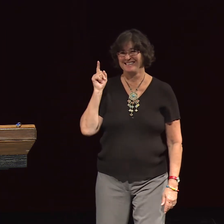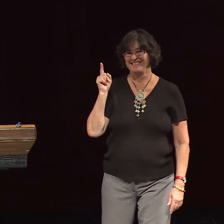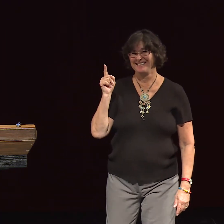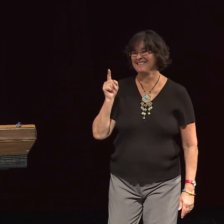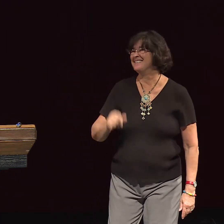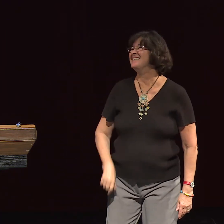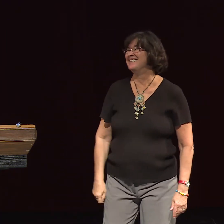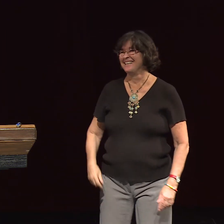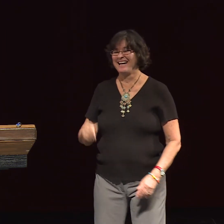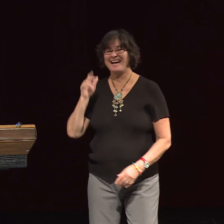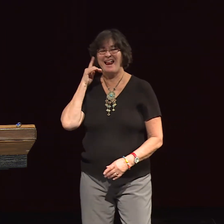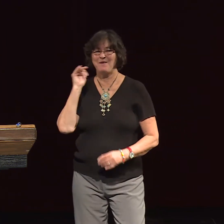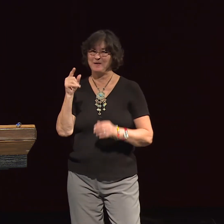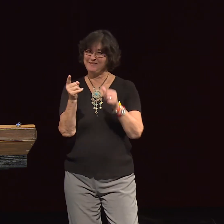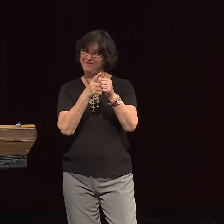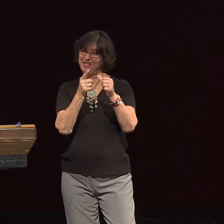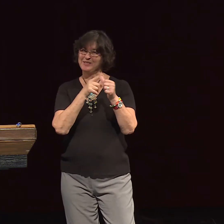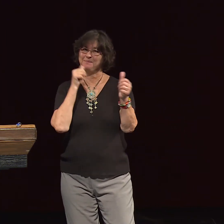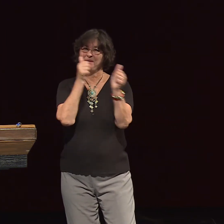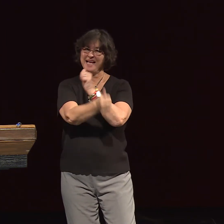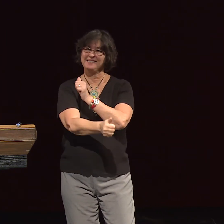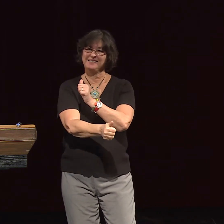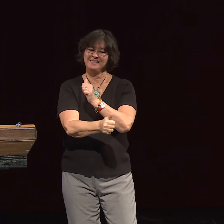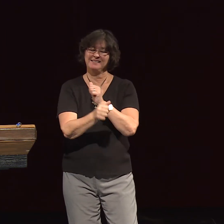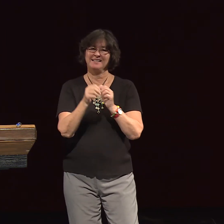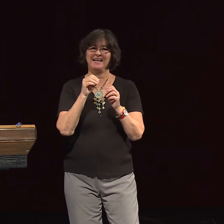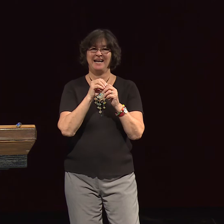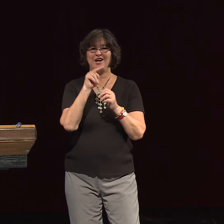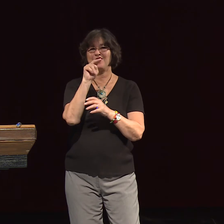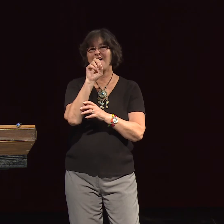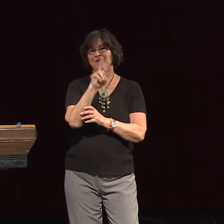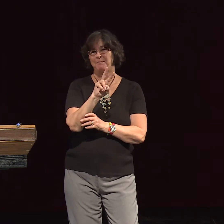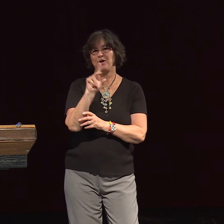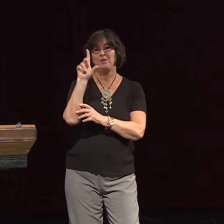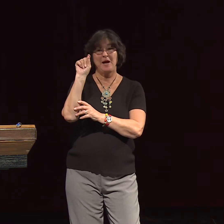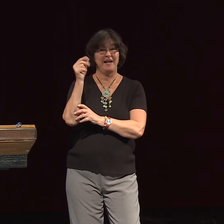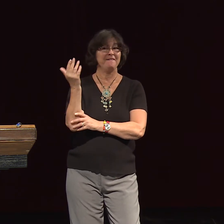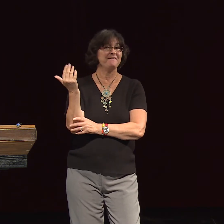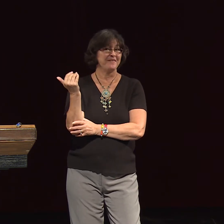They are the best. California was the first to pass this law